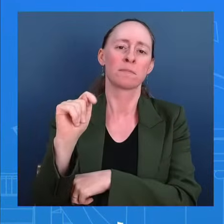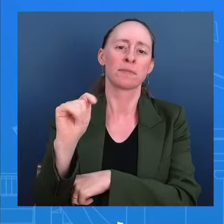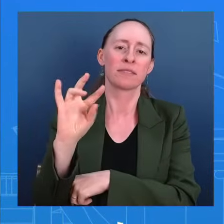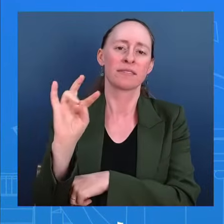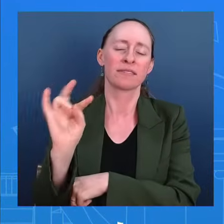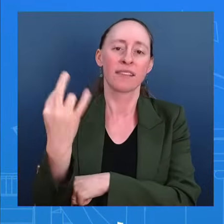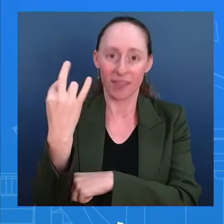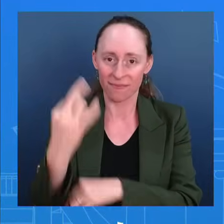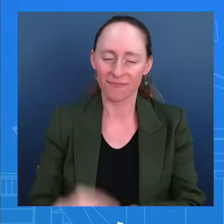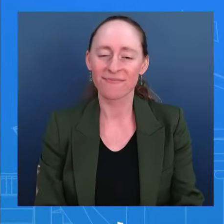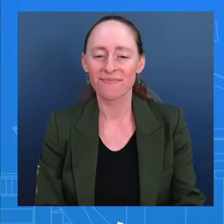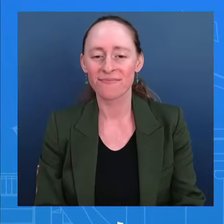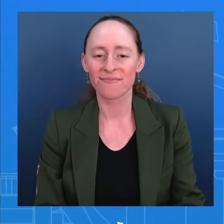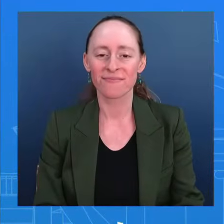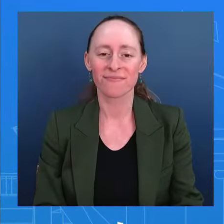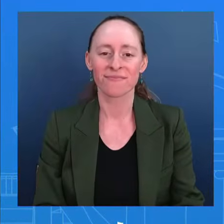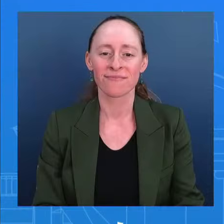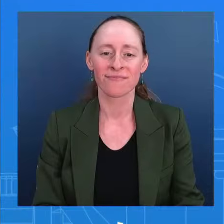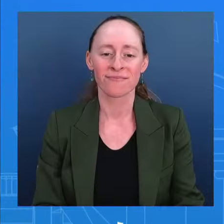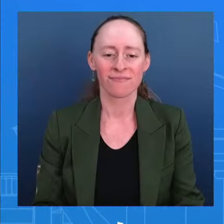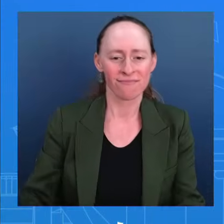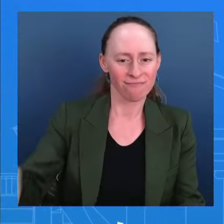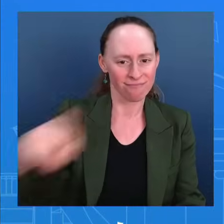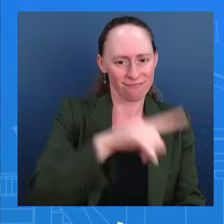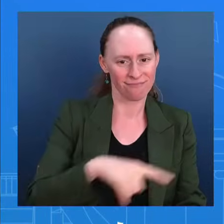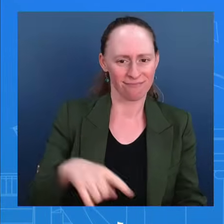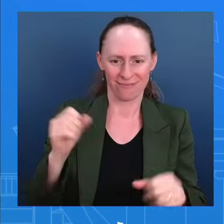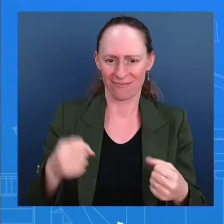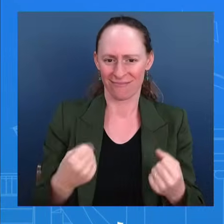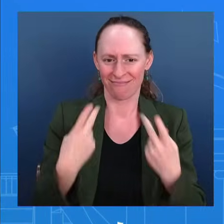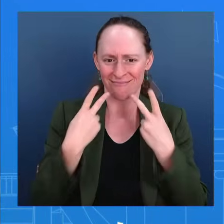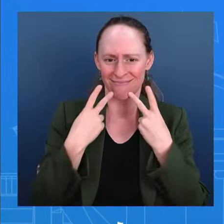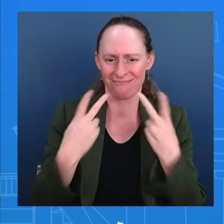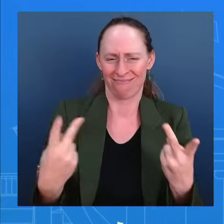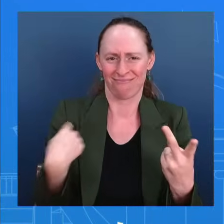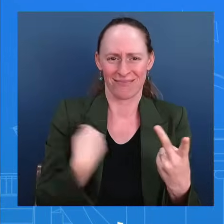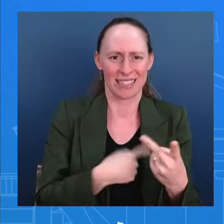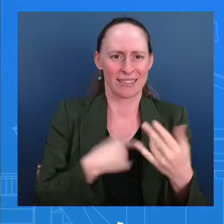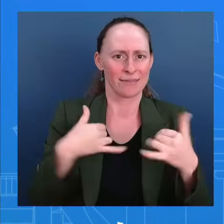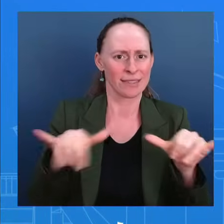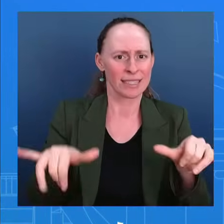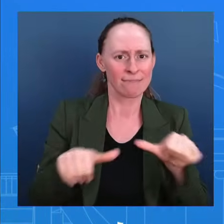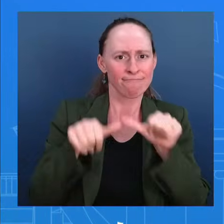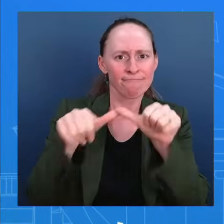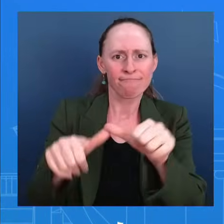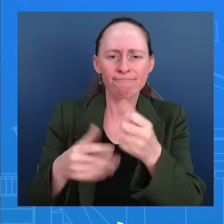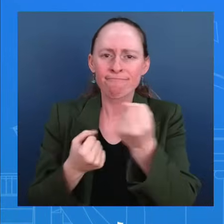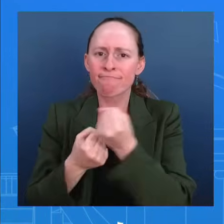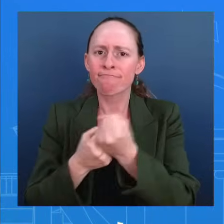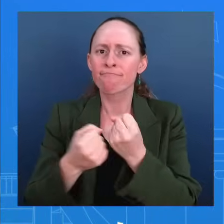is the continued support for Israel's security. You saw that over the past c- -- past couple of days, obviously,